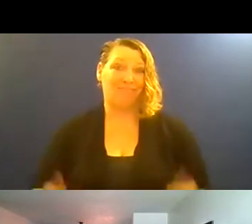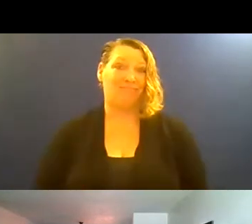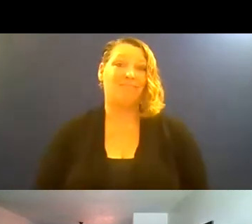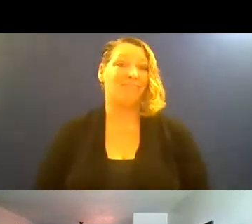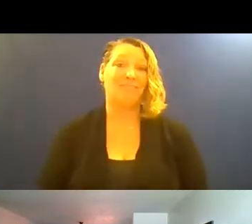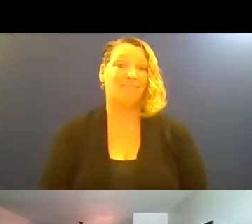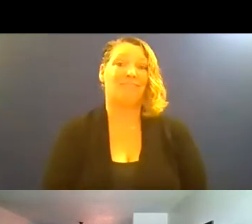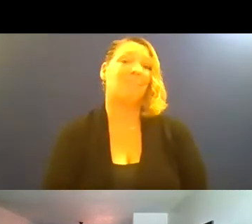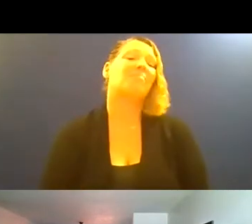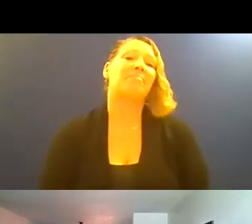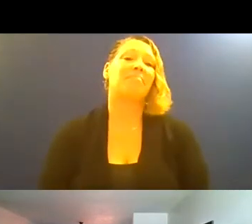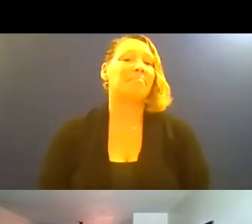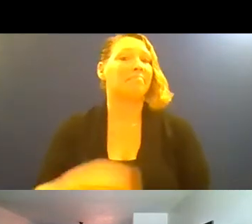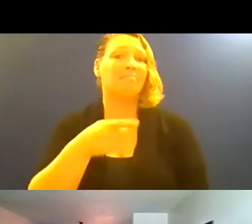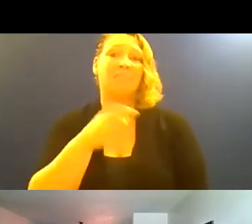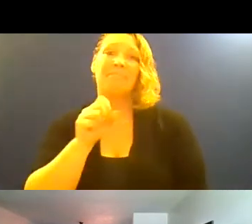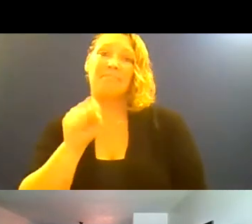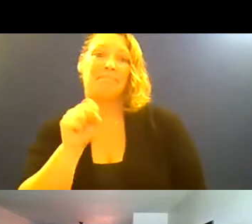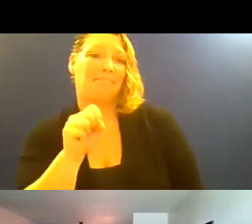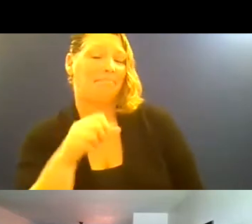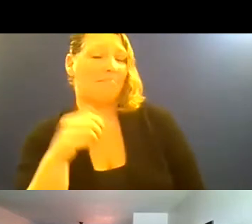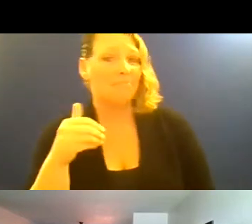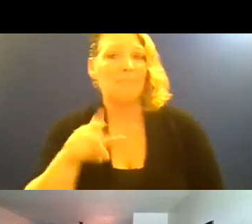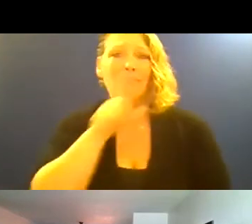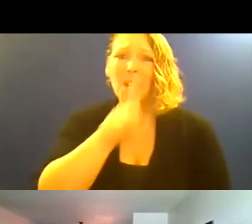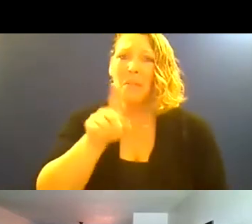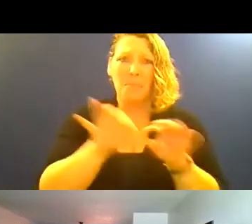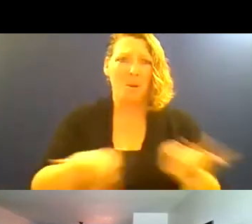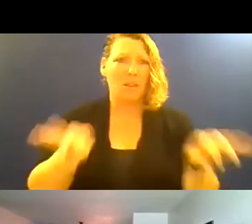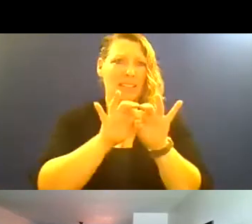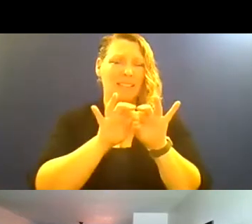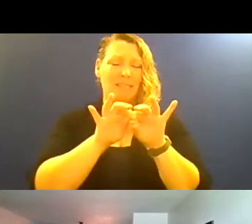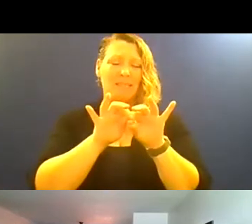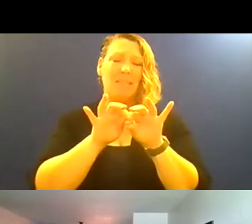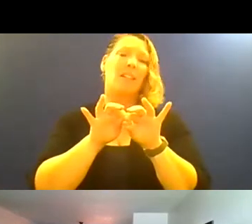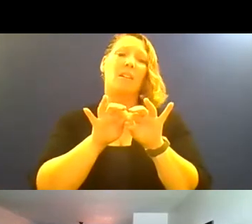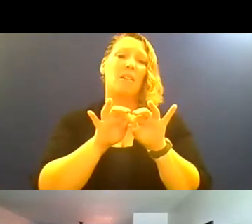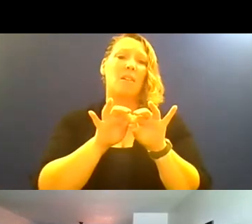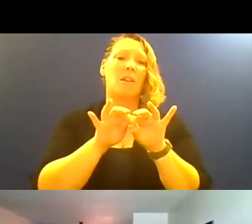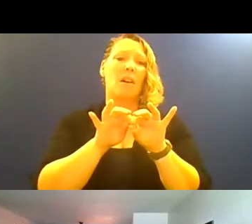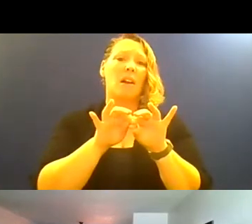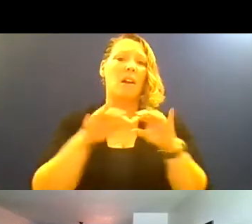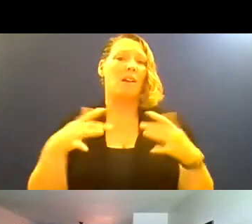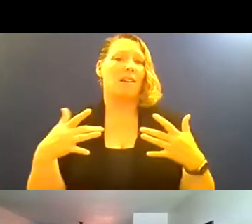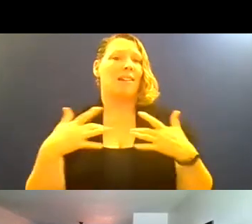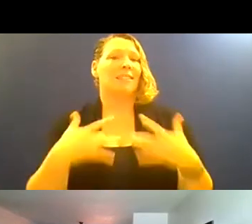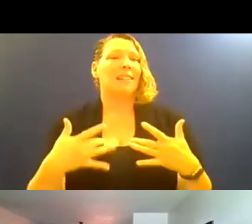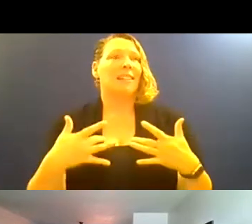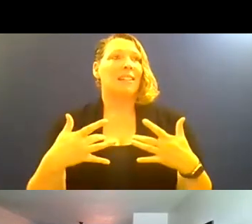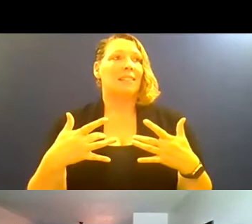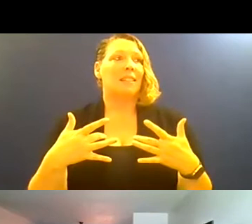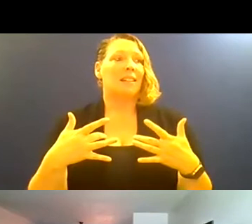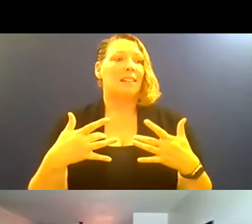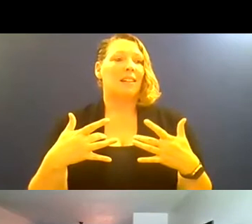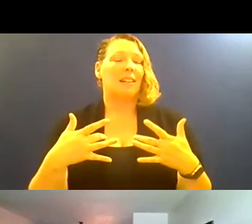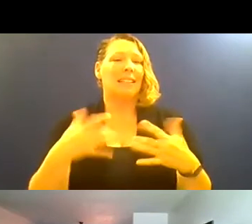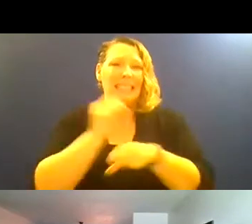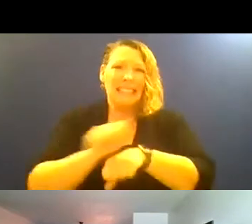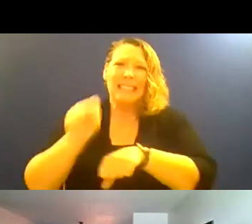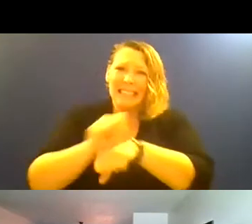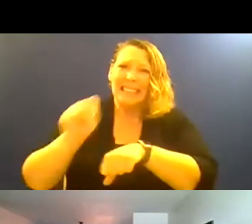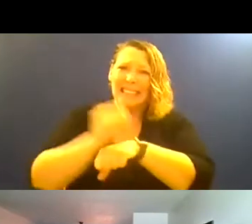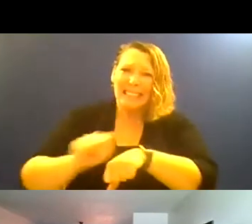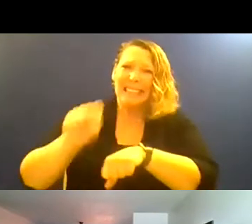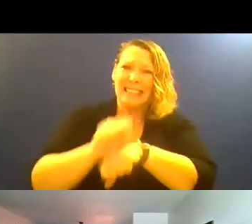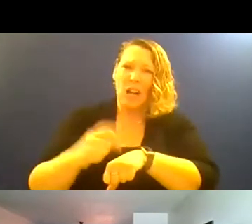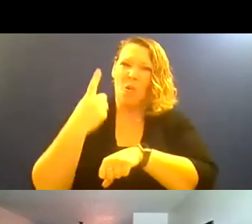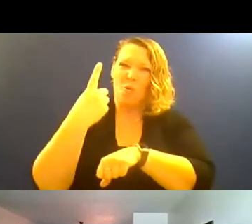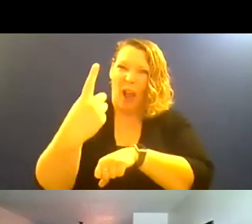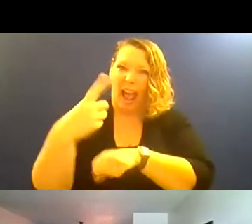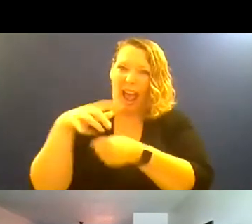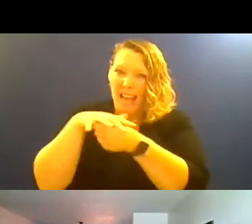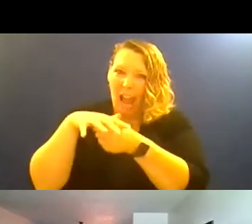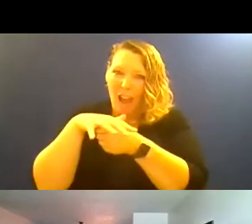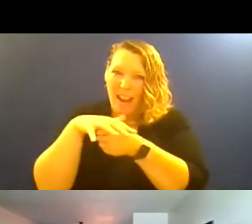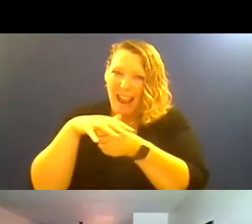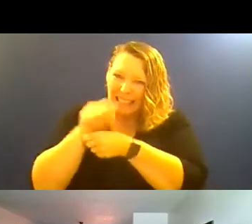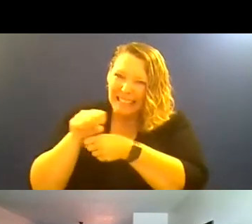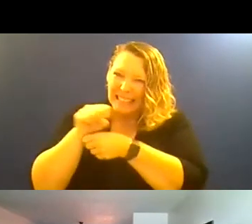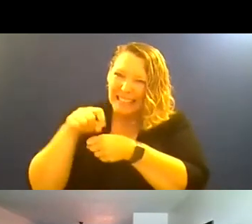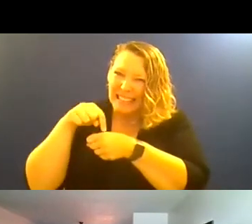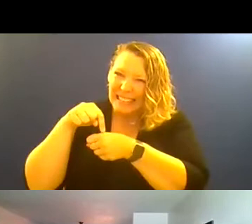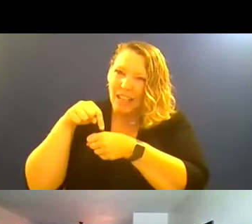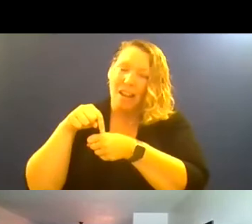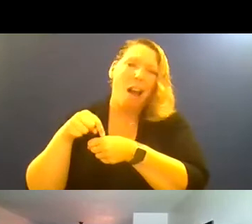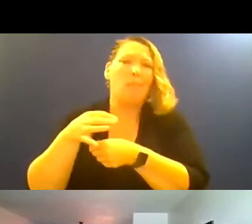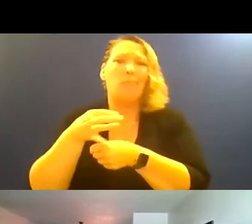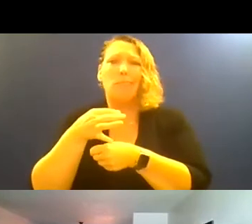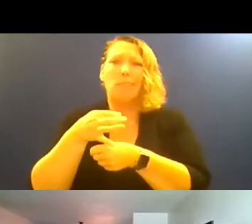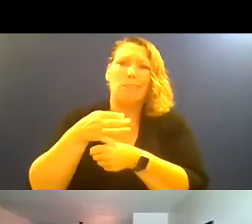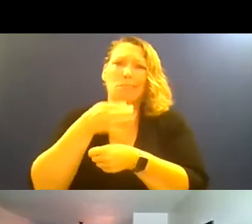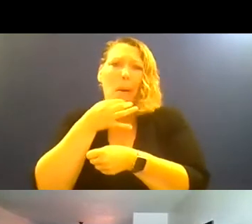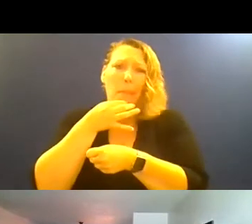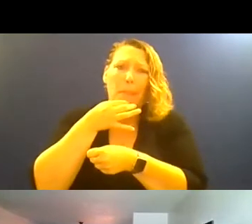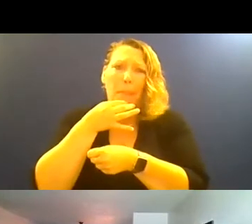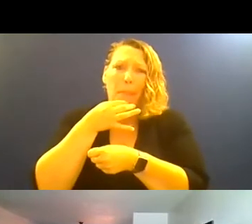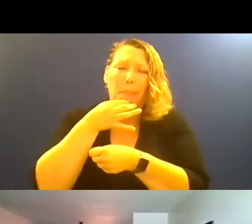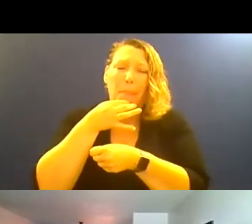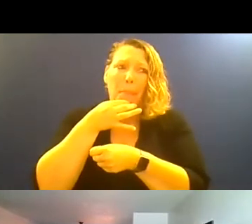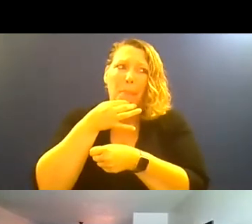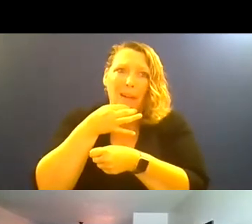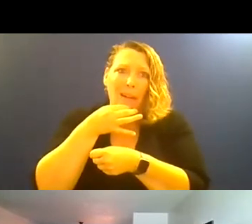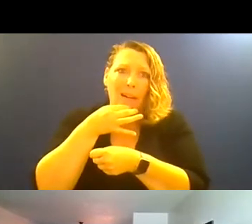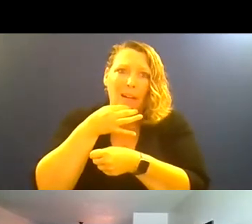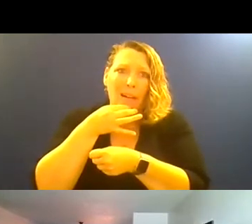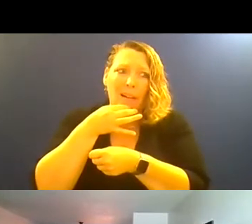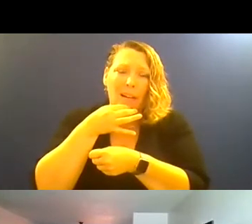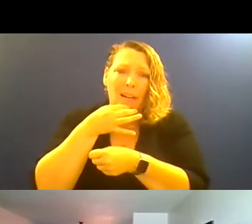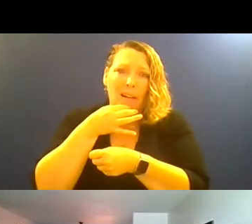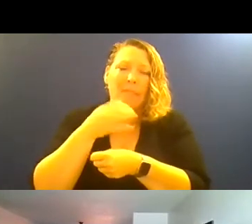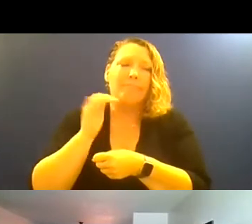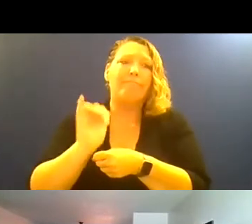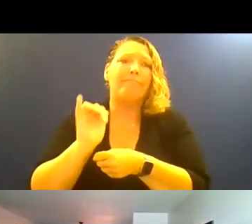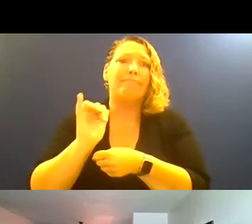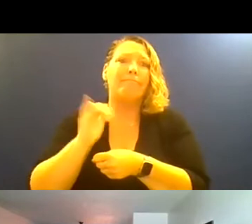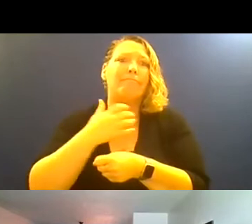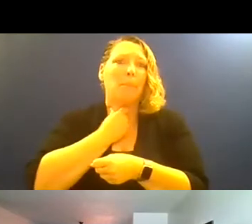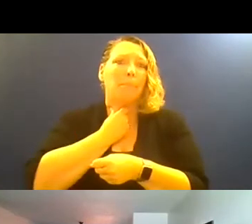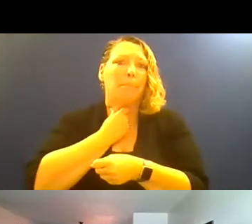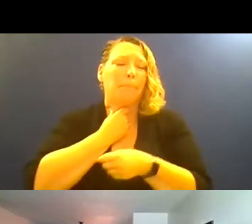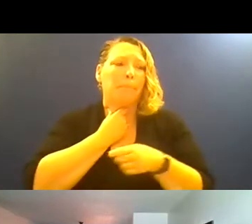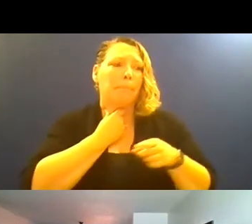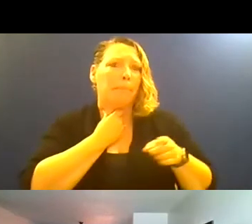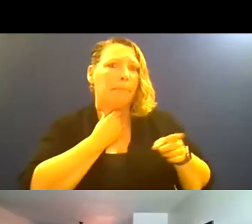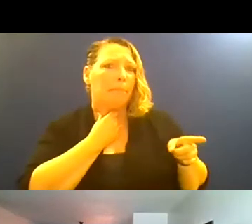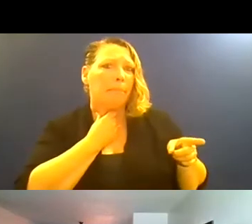Tyler: Yeah, I think that's so important. We really, we often spend so much time working so hard in one specific area that we become, you know, quote unquote, experts in that area but then we have these very humbling moments I think where even as people who are